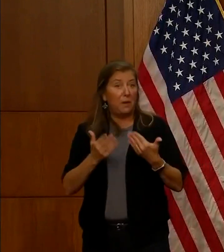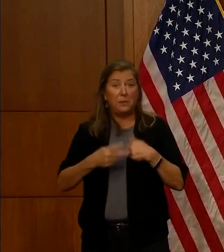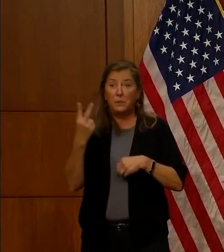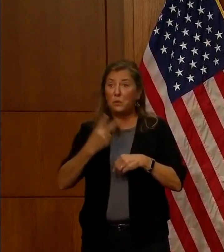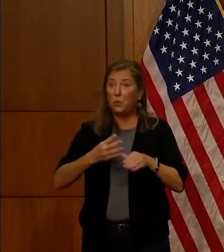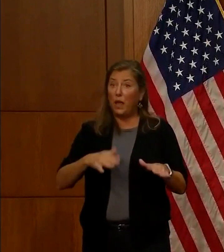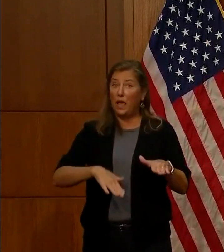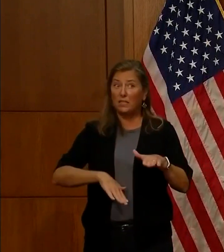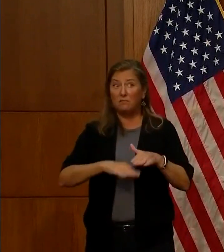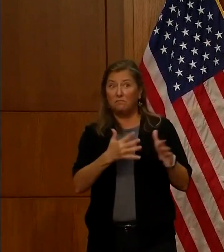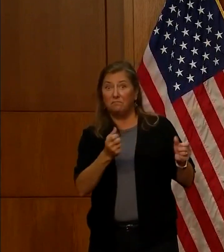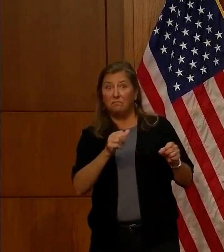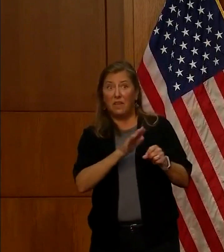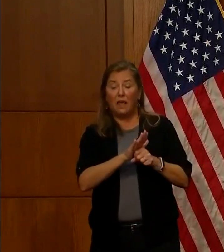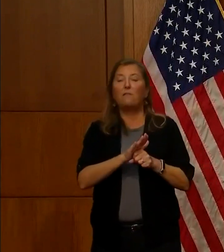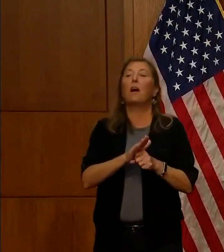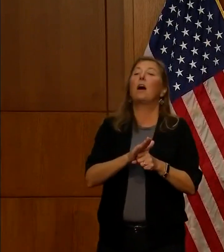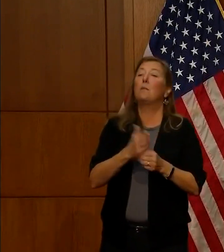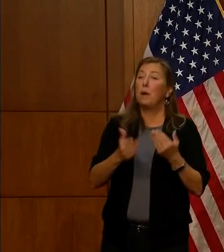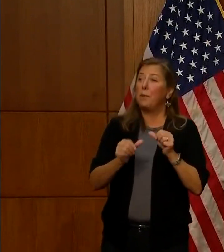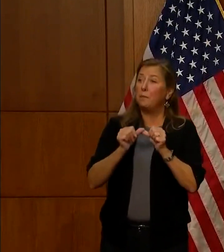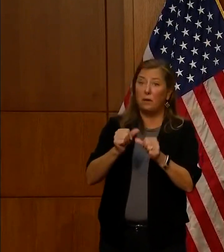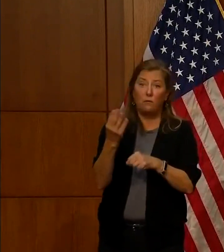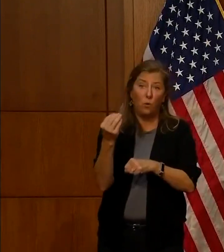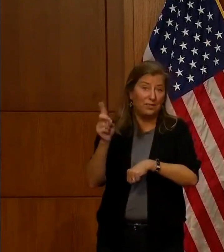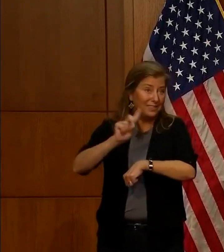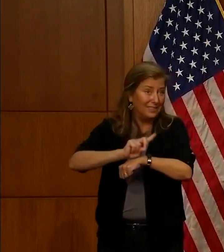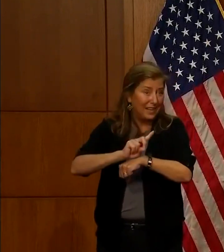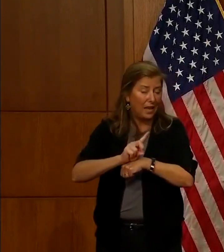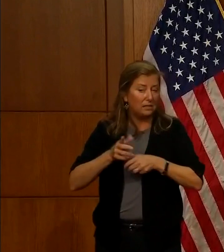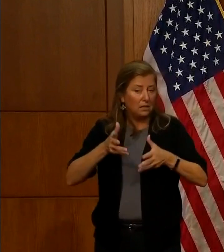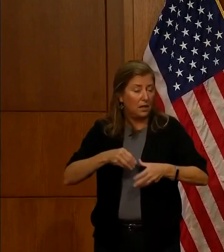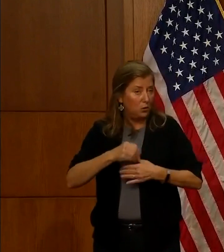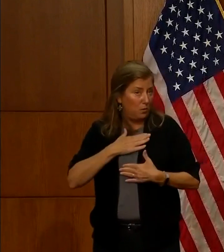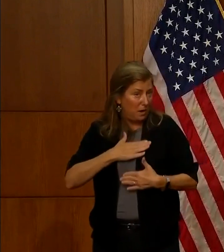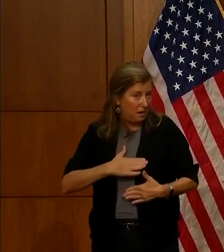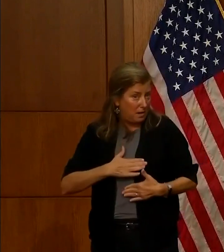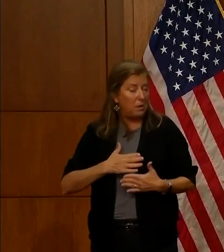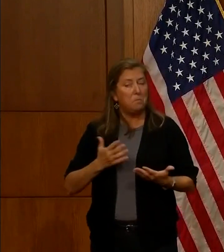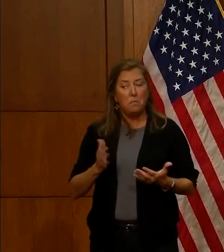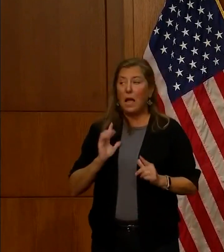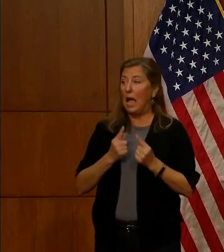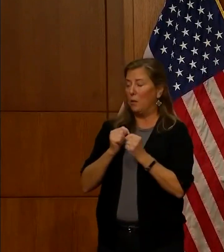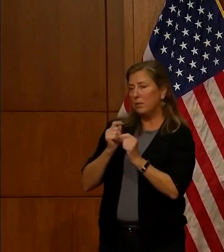BODY THAT INCUBATION PERIOD CAN BE AS QUICK AS TWO DAYS BUT IT